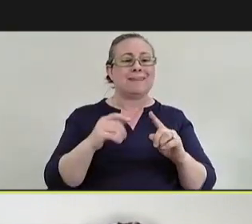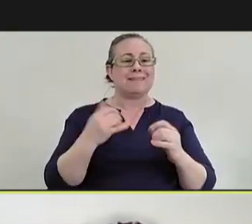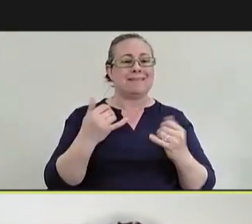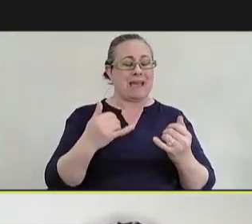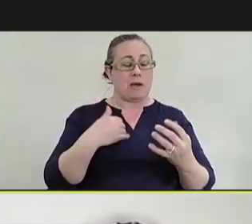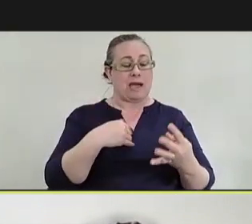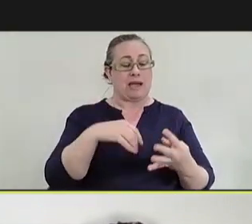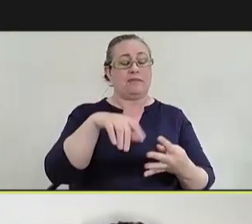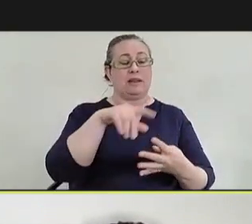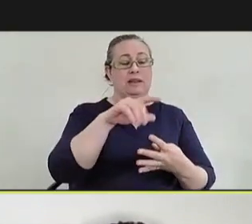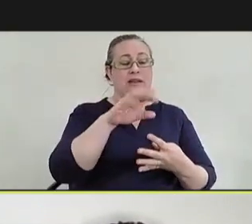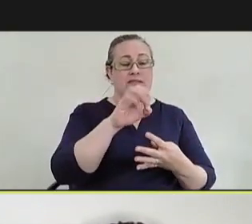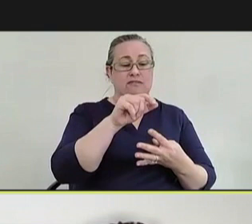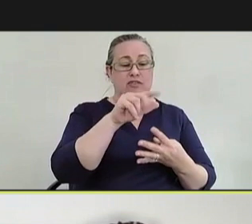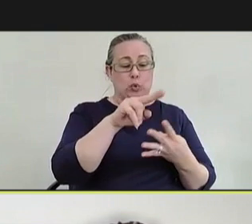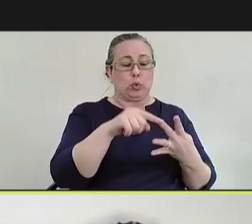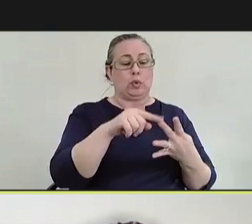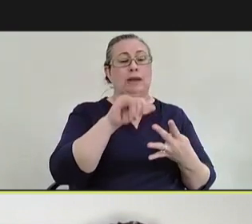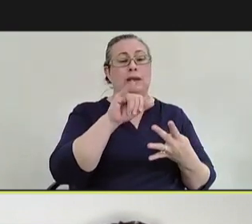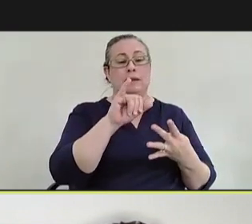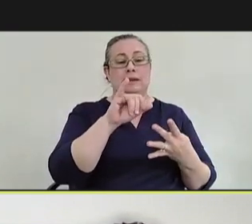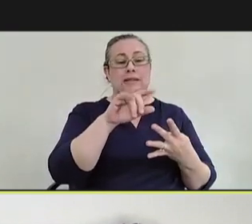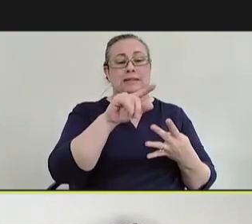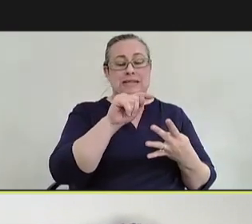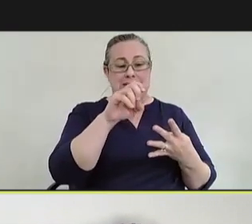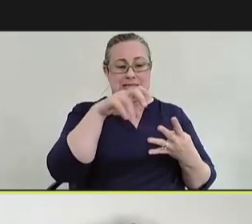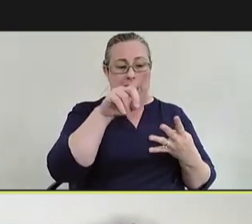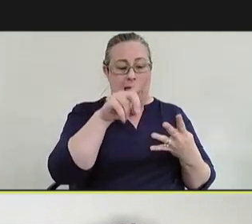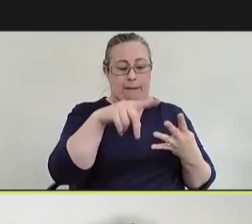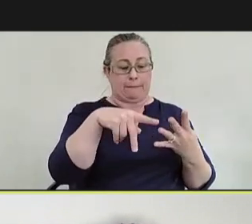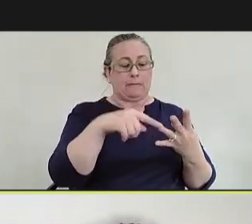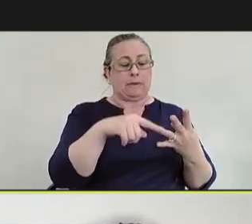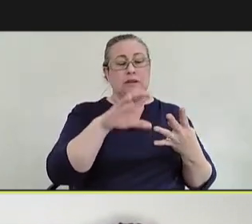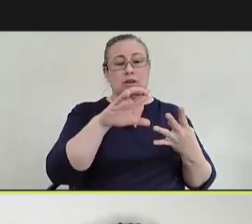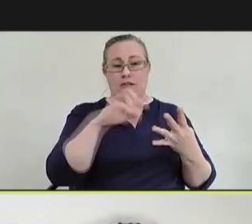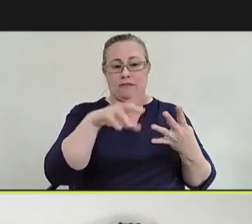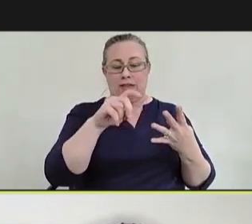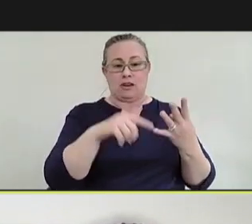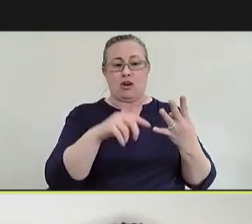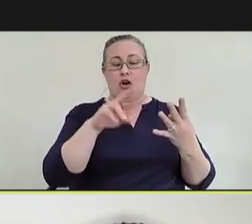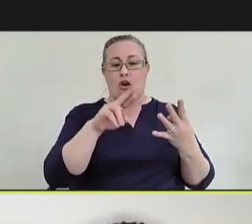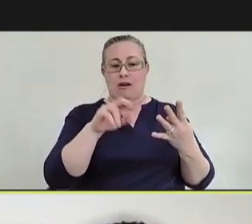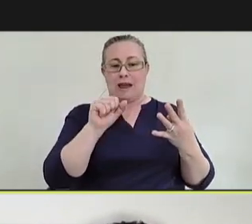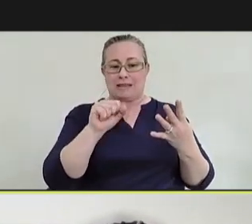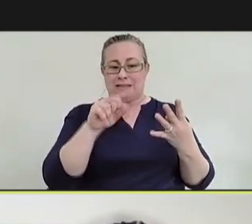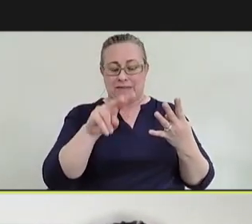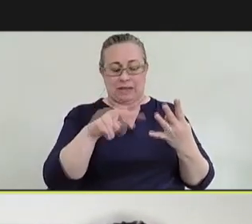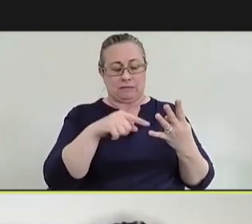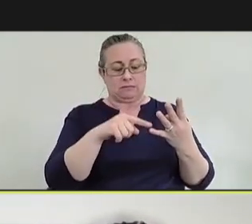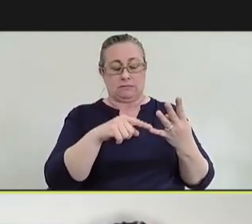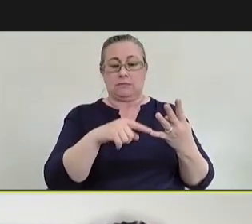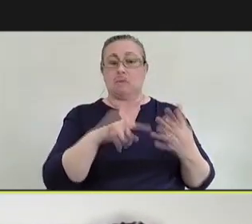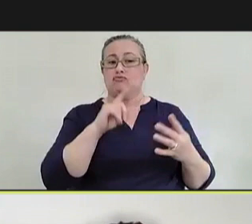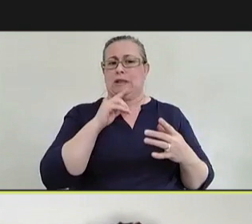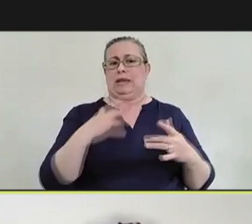Tdap, COVID-19 and RSV vaccine of which is a really exciting thing to have that in our